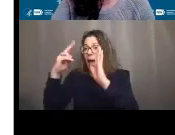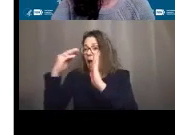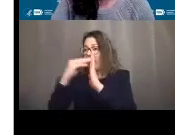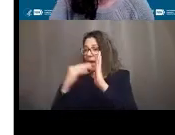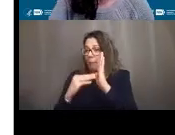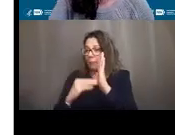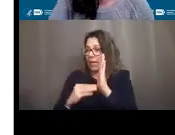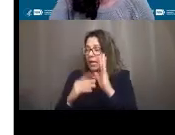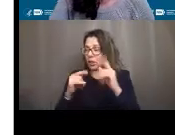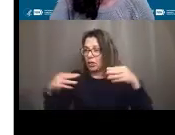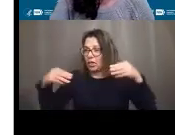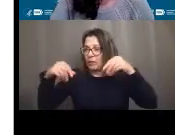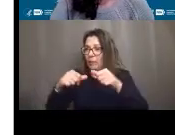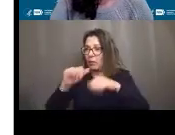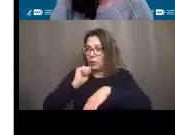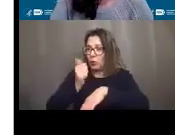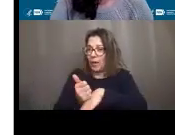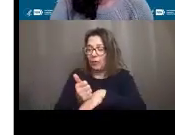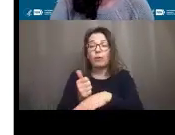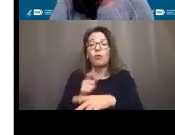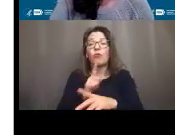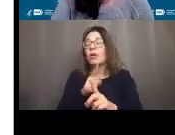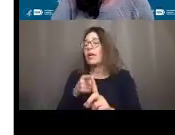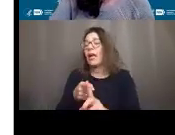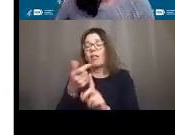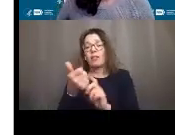pursuing pioneering approaches to major challenges.